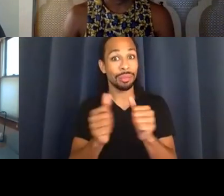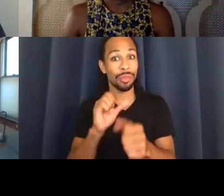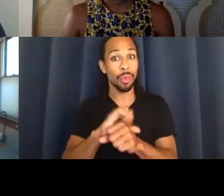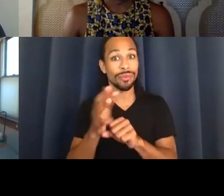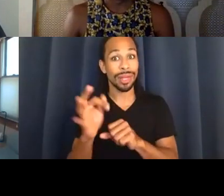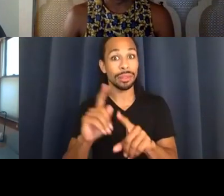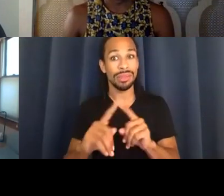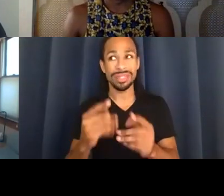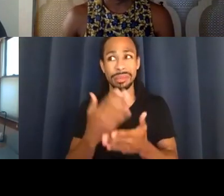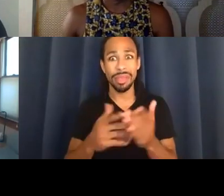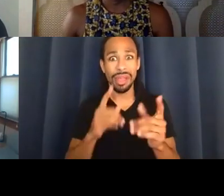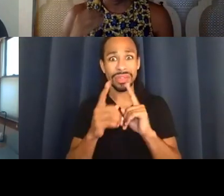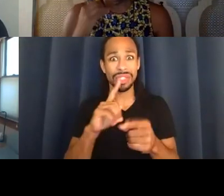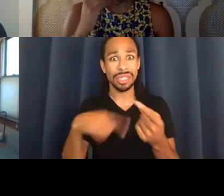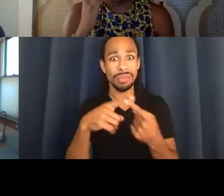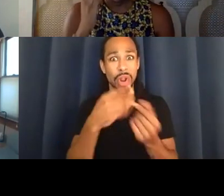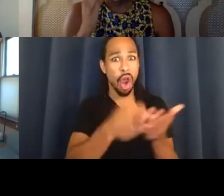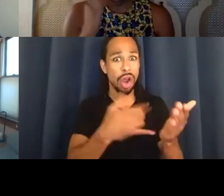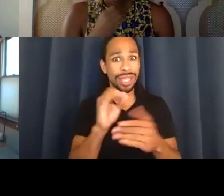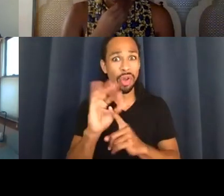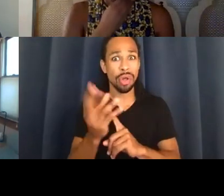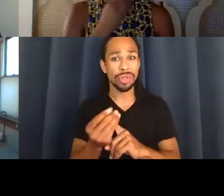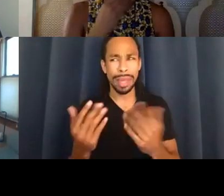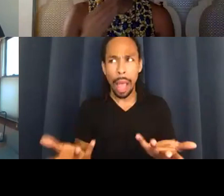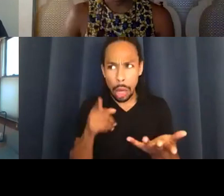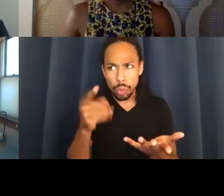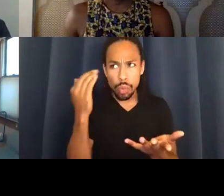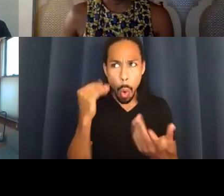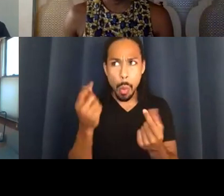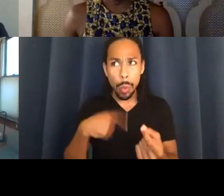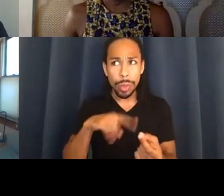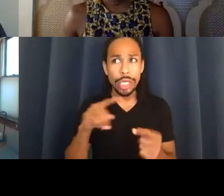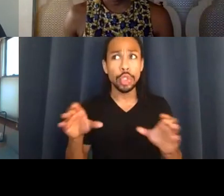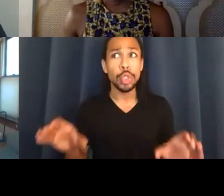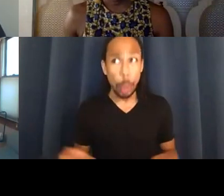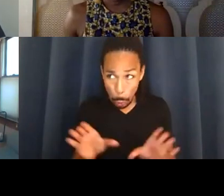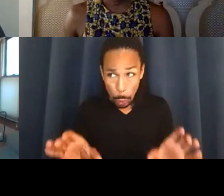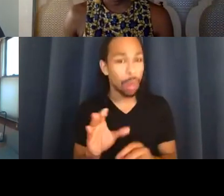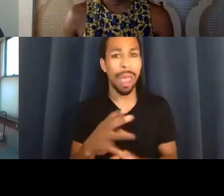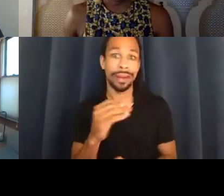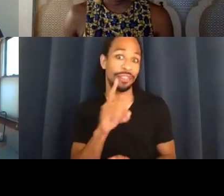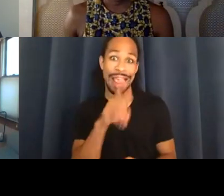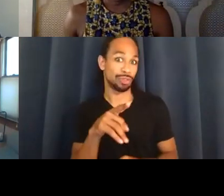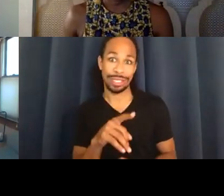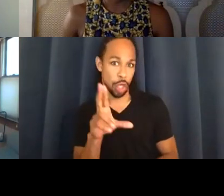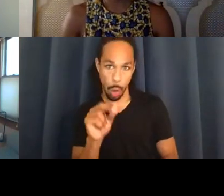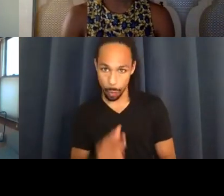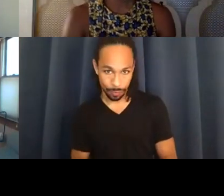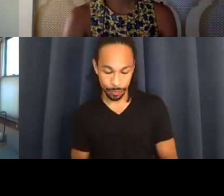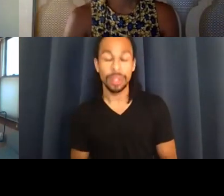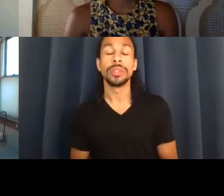culture, do you know what we do? No, you don't. I think that we are paying so much in tax